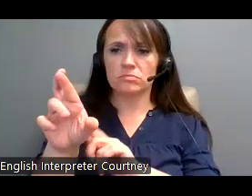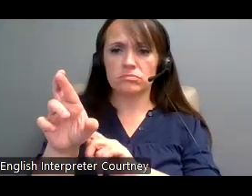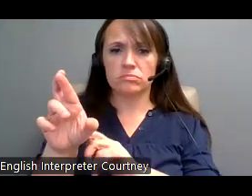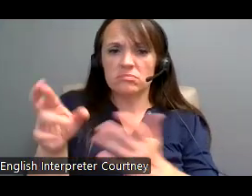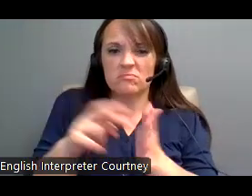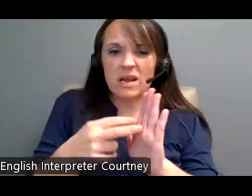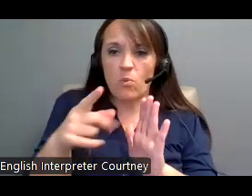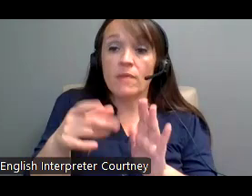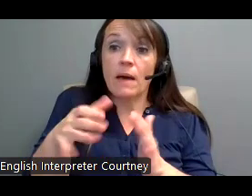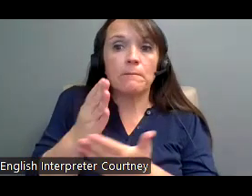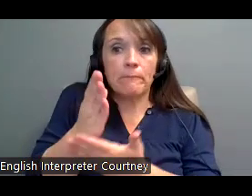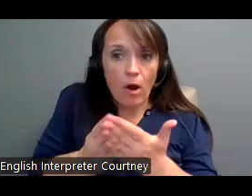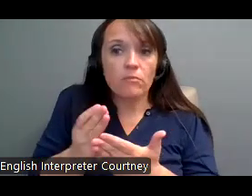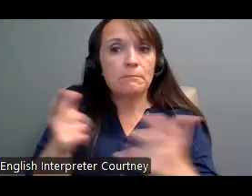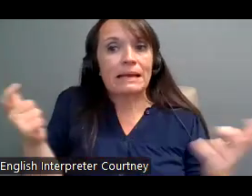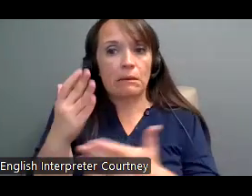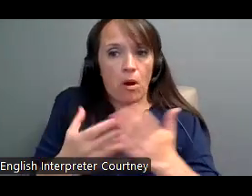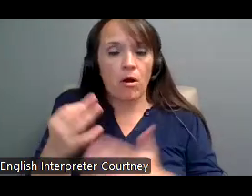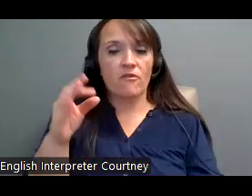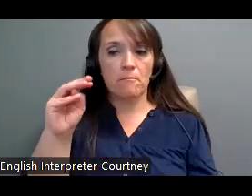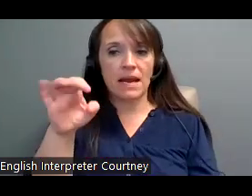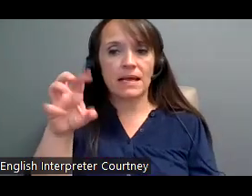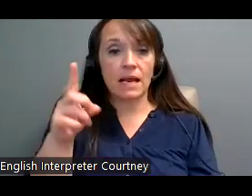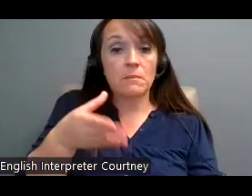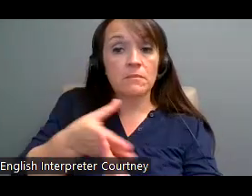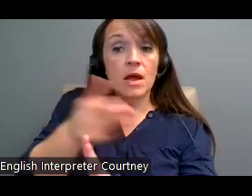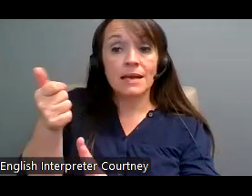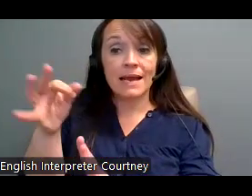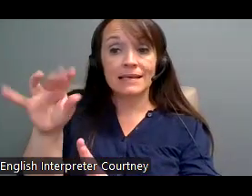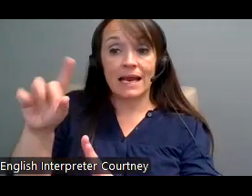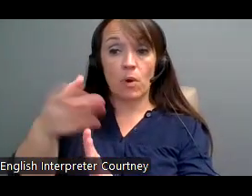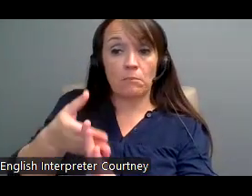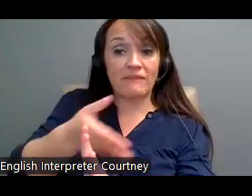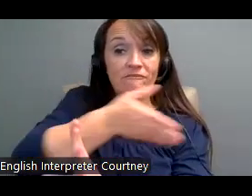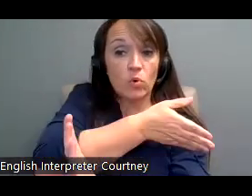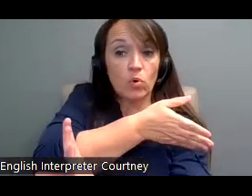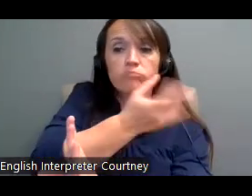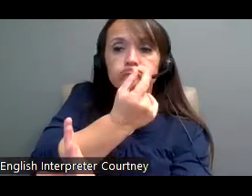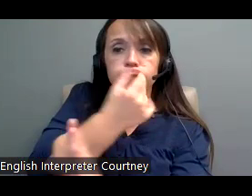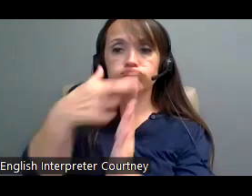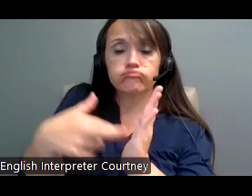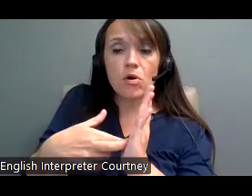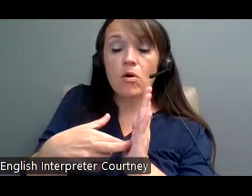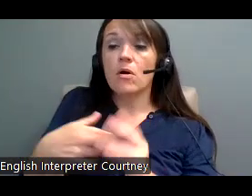Medicaid, before 1981, Medicaid only paid for services for people in institutional care. In